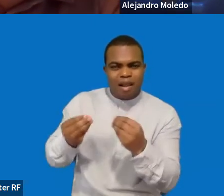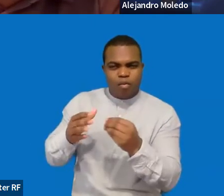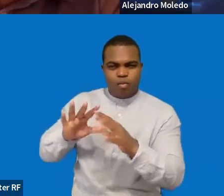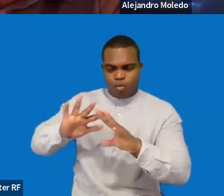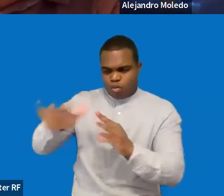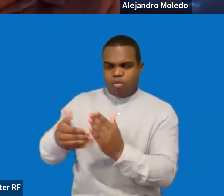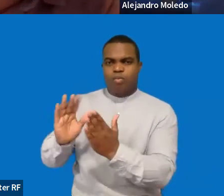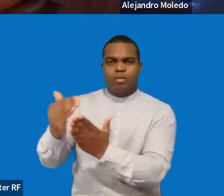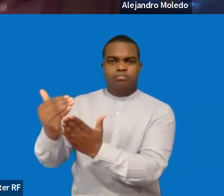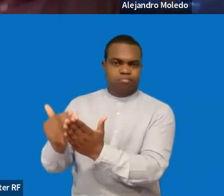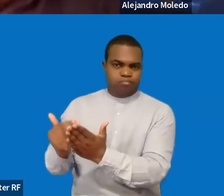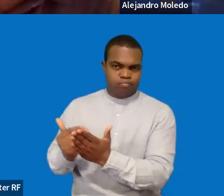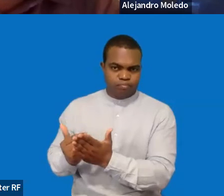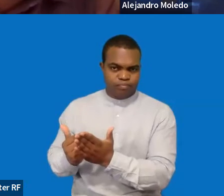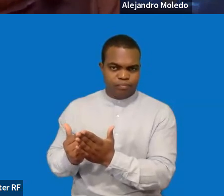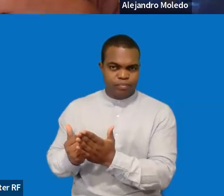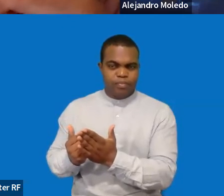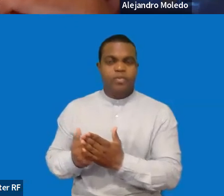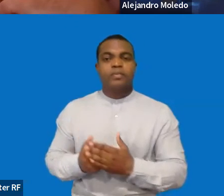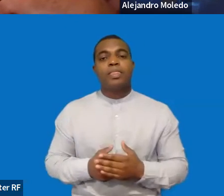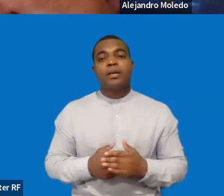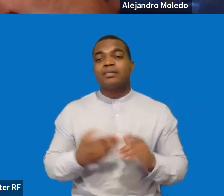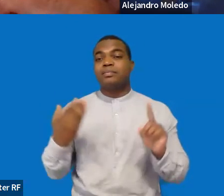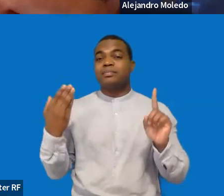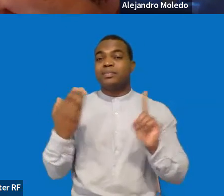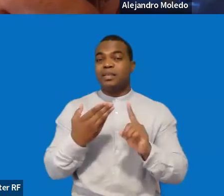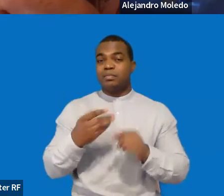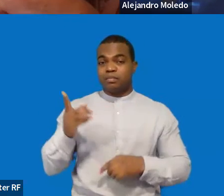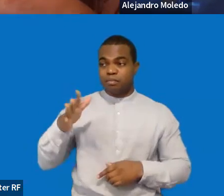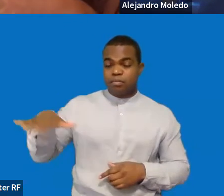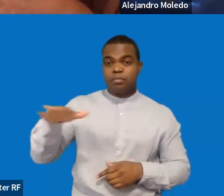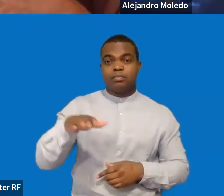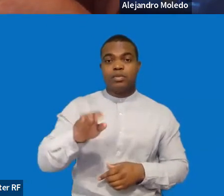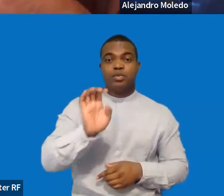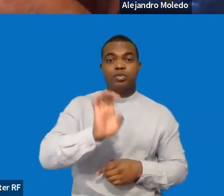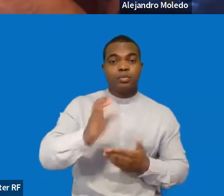Many of you may already use digital wallets on your smartphone, for example,